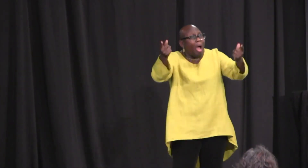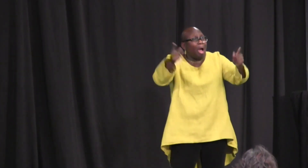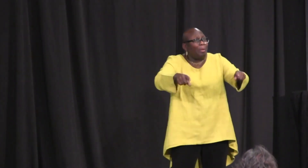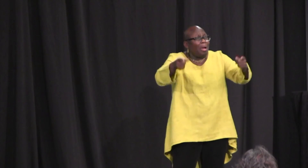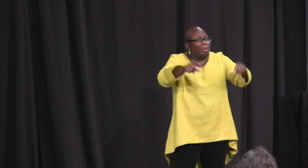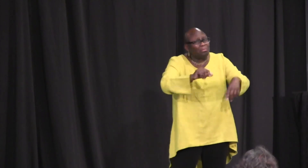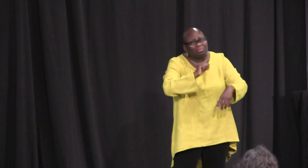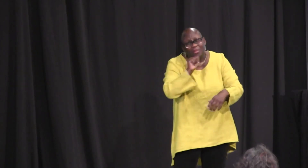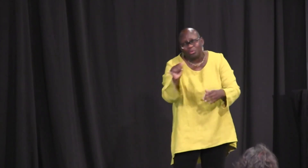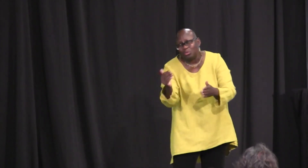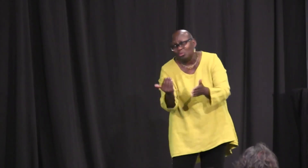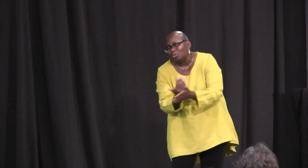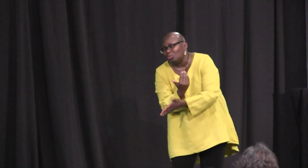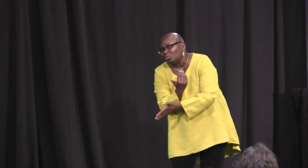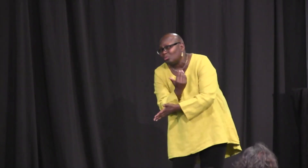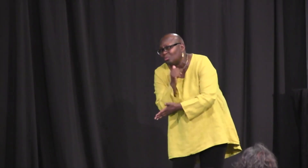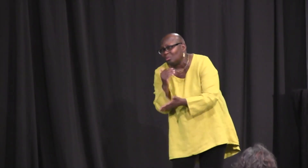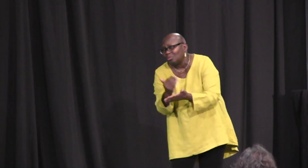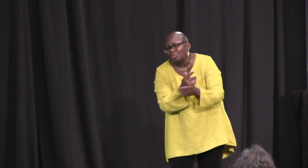understand the world that surrounds them.